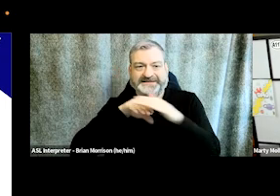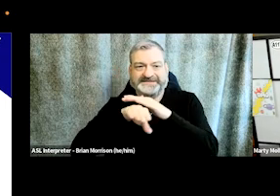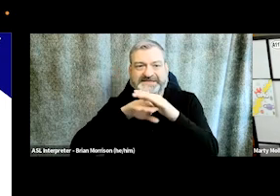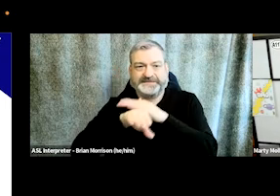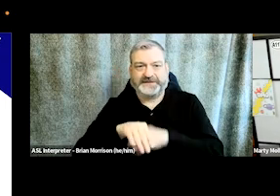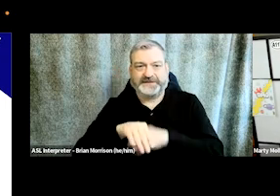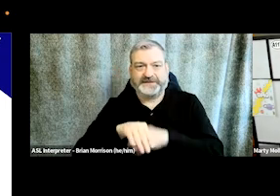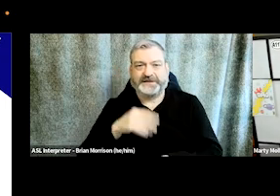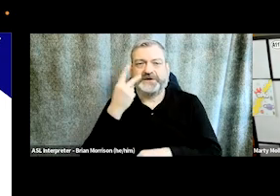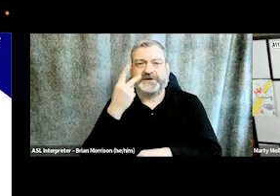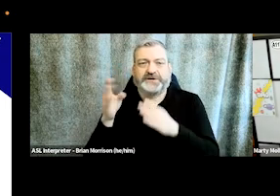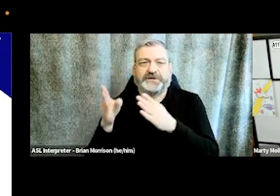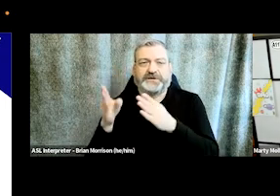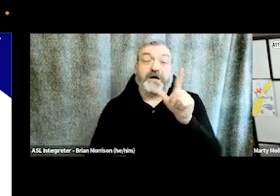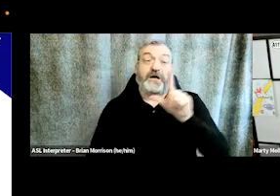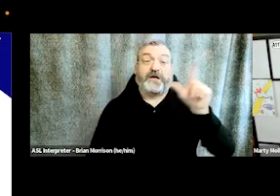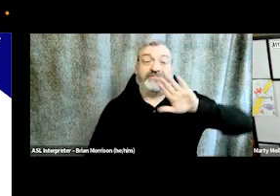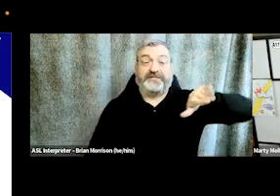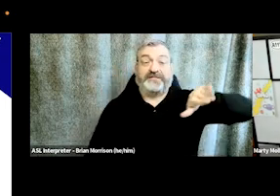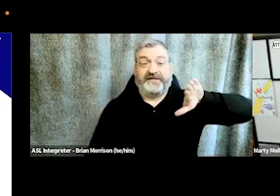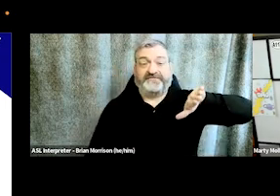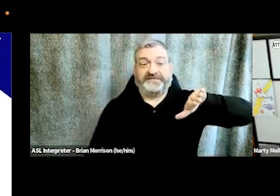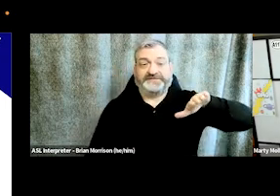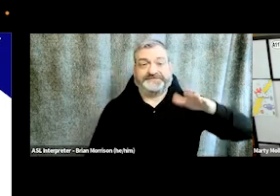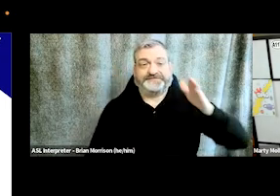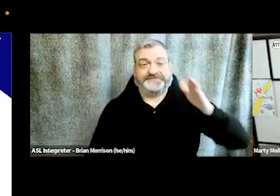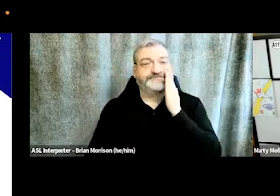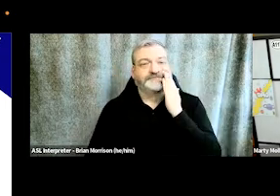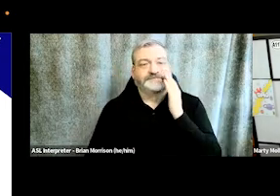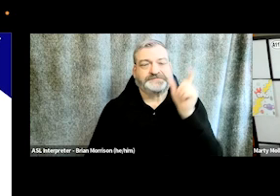On the left hand side, you have a compliance approach,